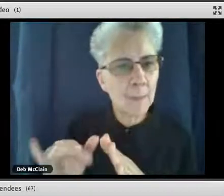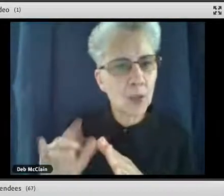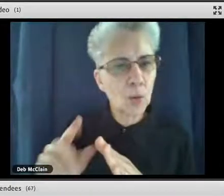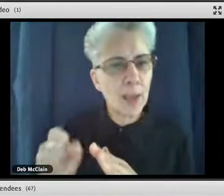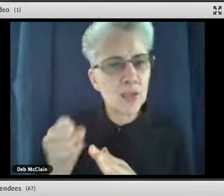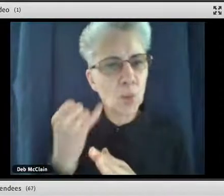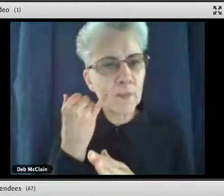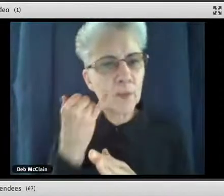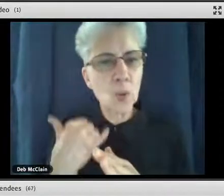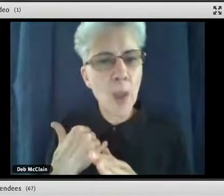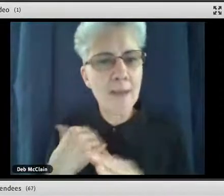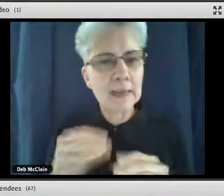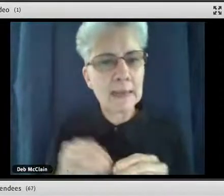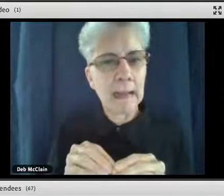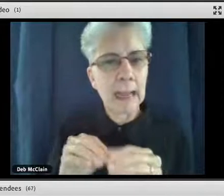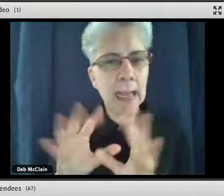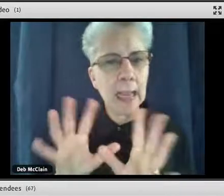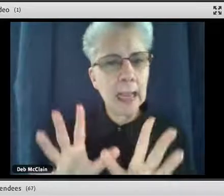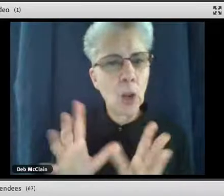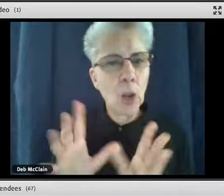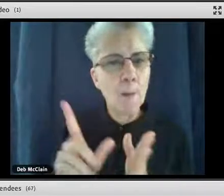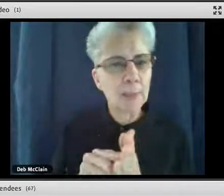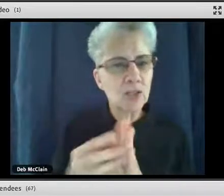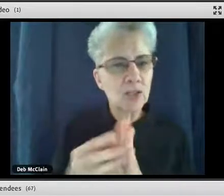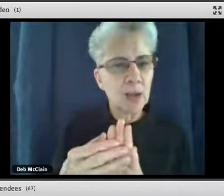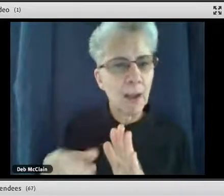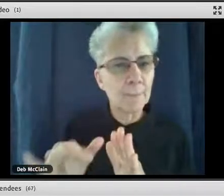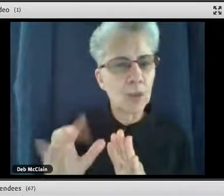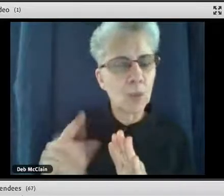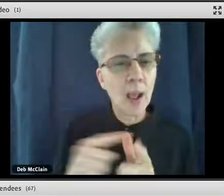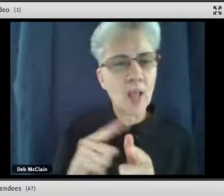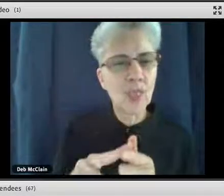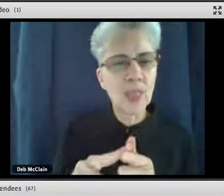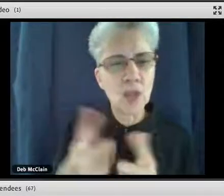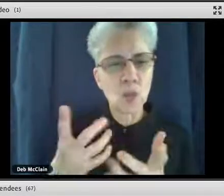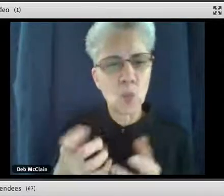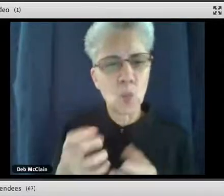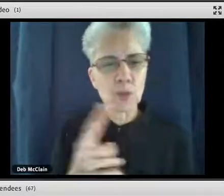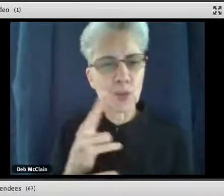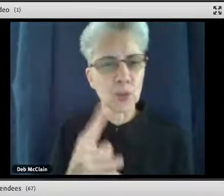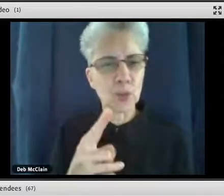for publication and copyright, right? So if you have a clear publication and copyright,